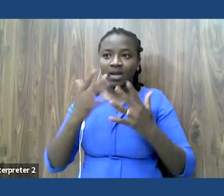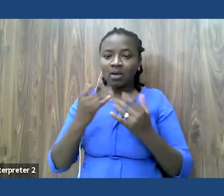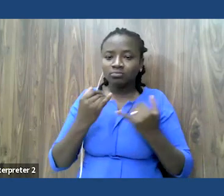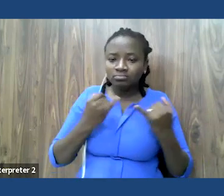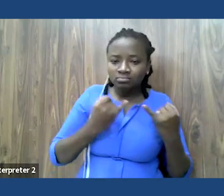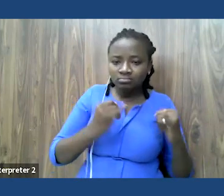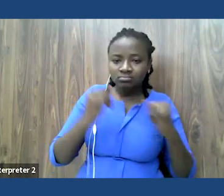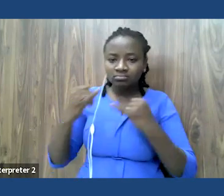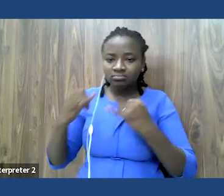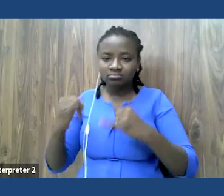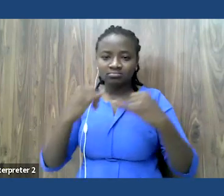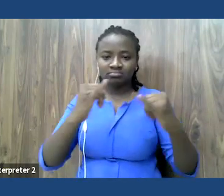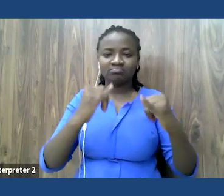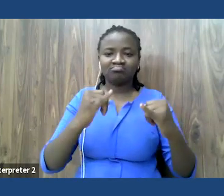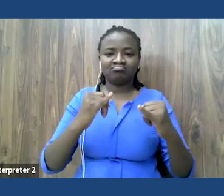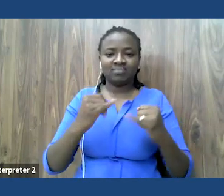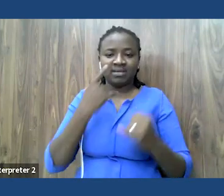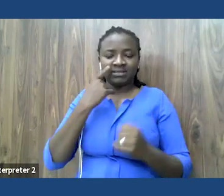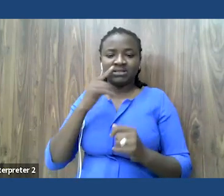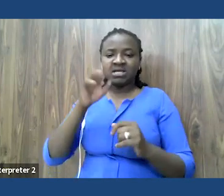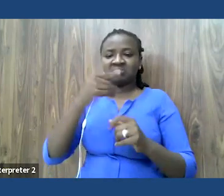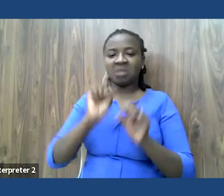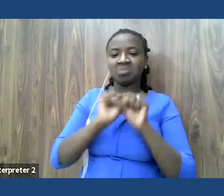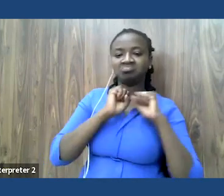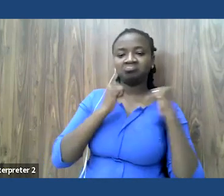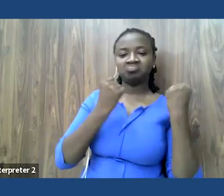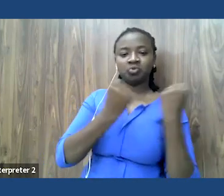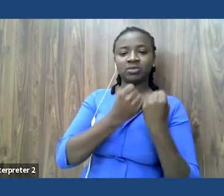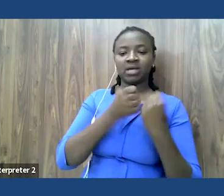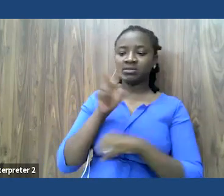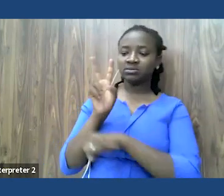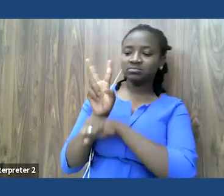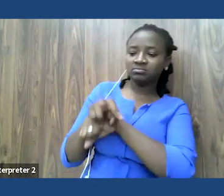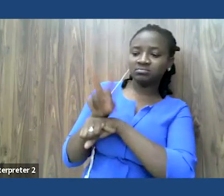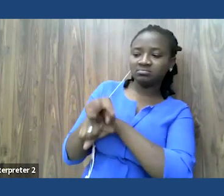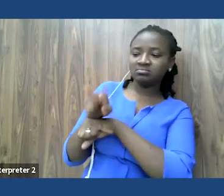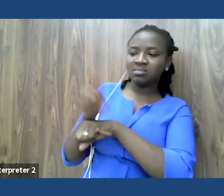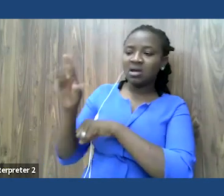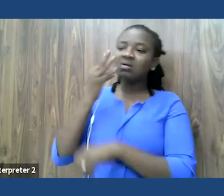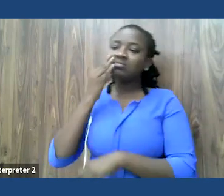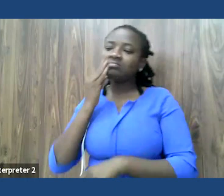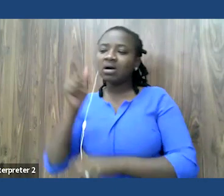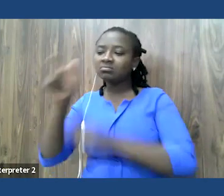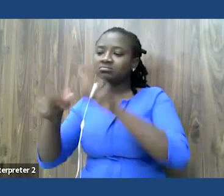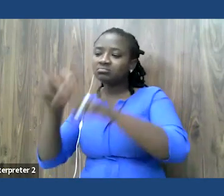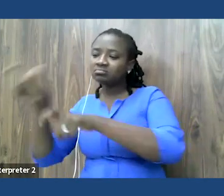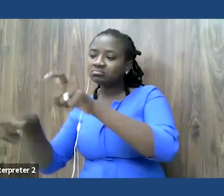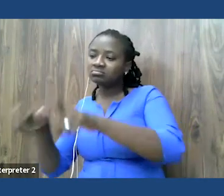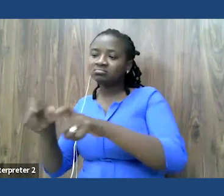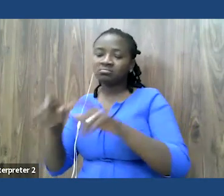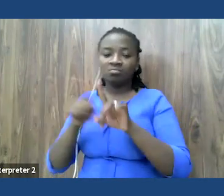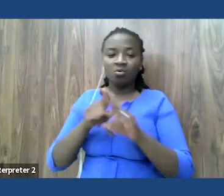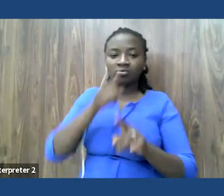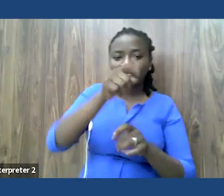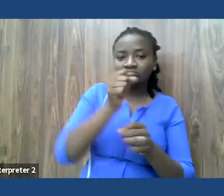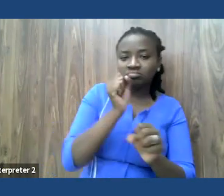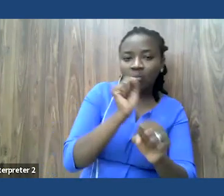as being detrimental both for older people and for the business objectives for these